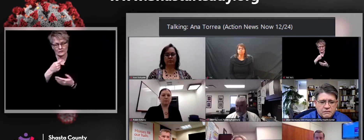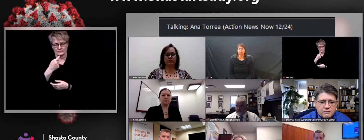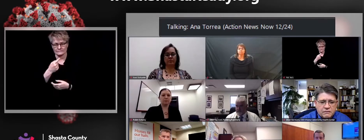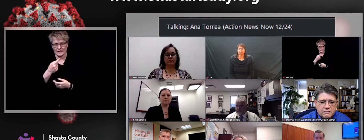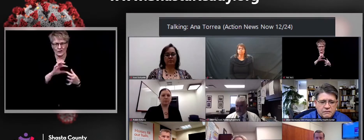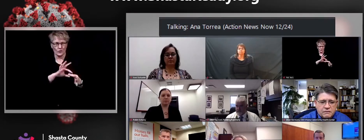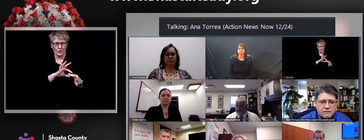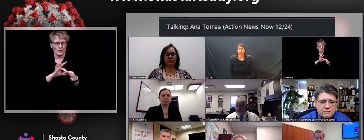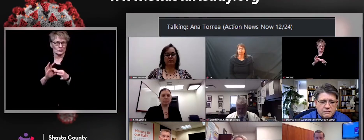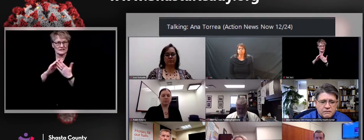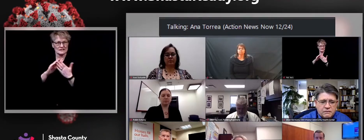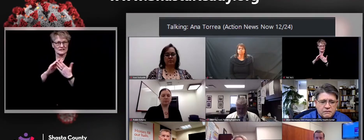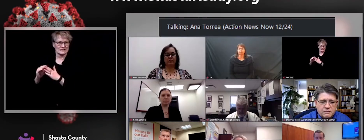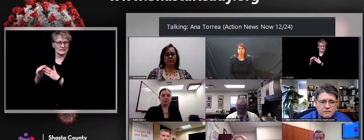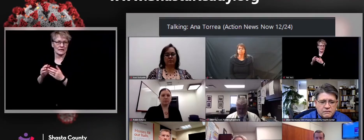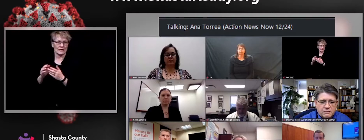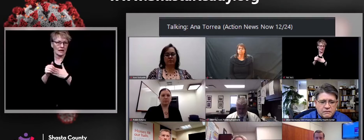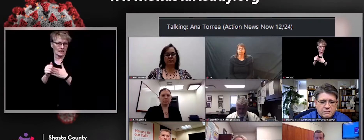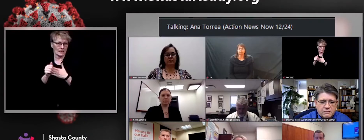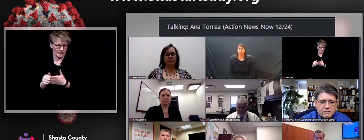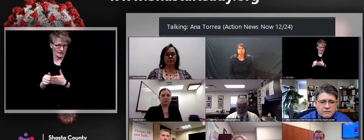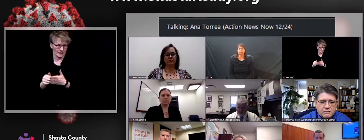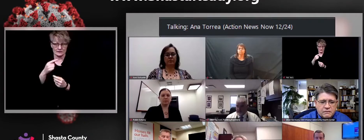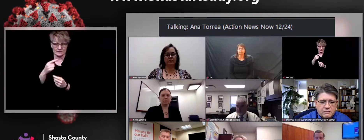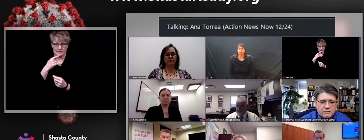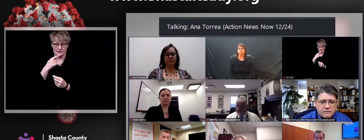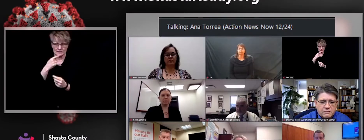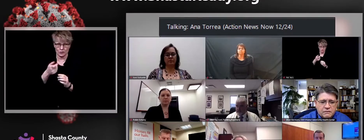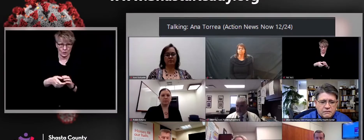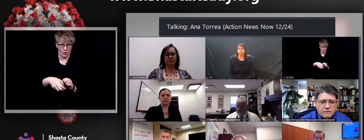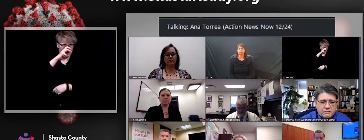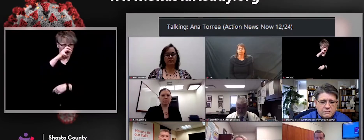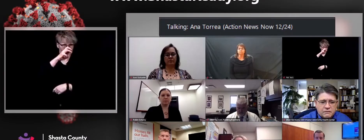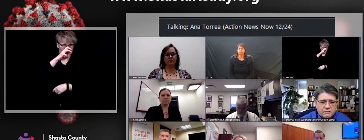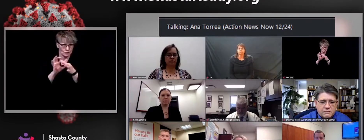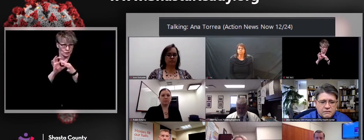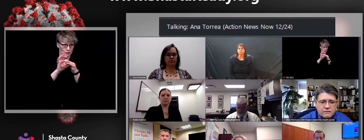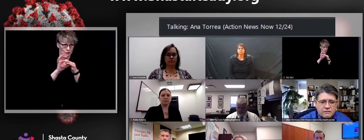visitation restrictions in nursing homes are slowly starting to lift. What is that looking